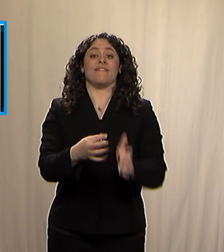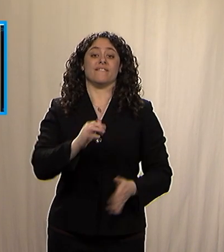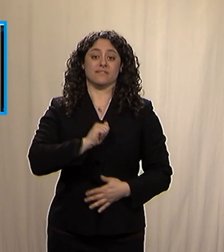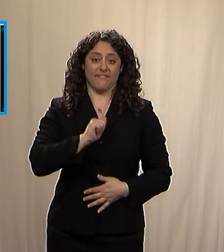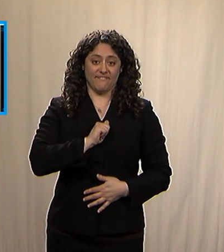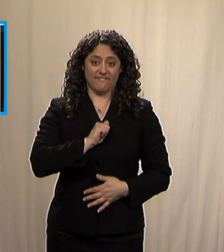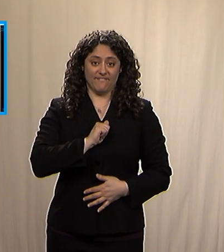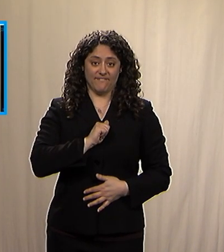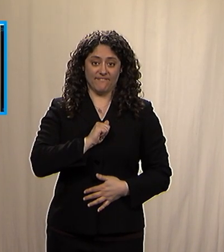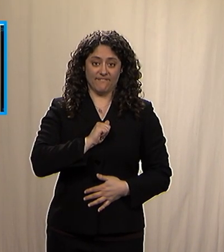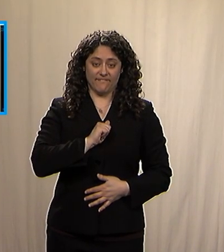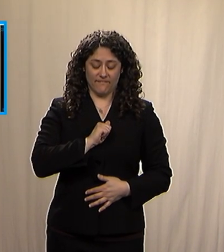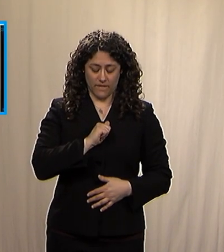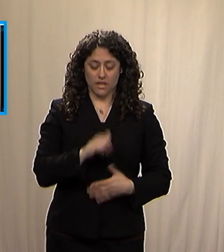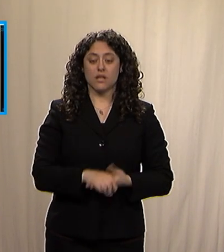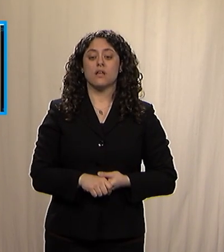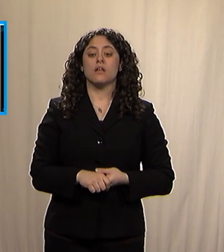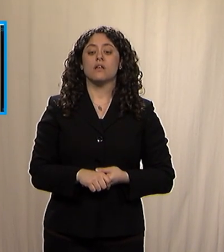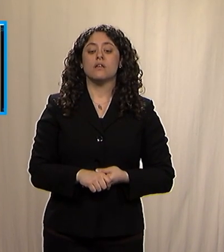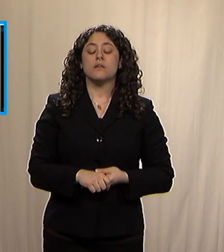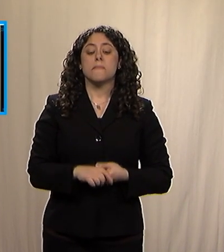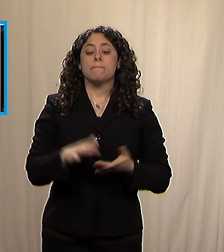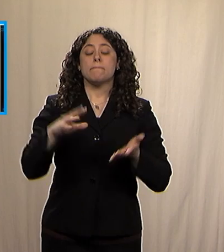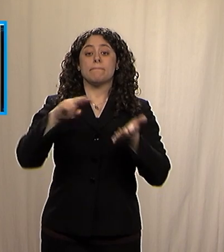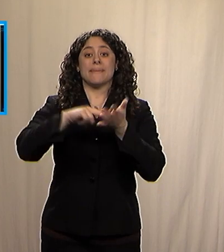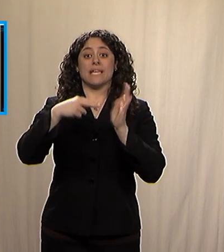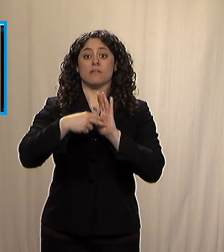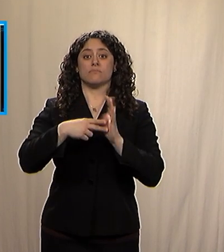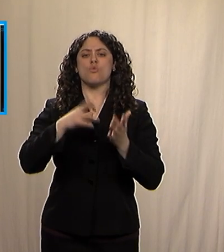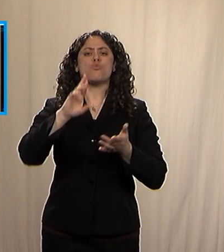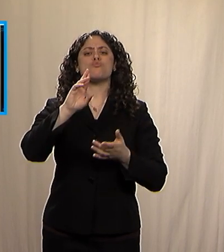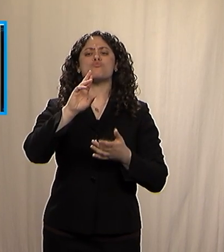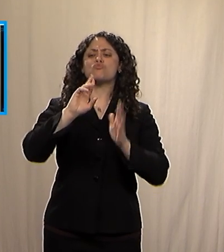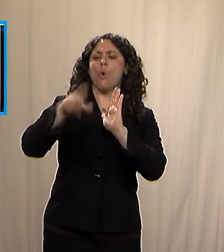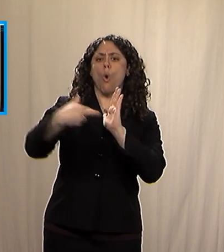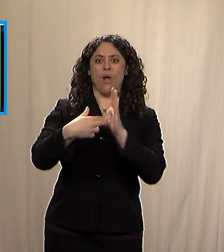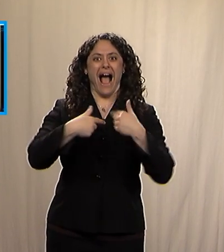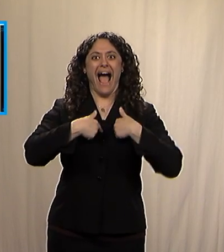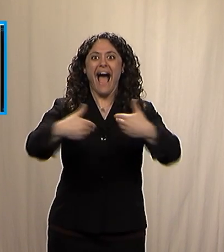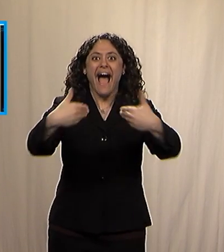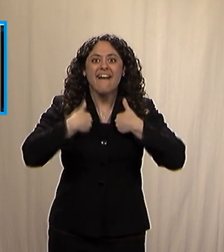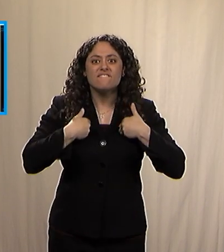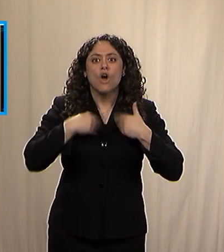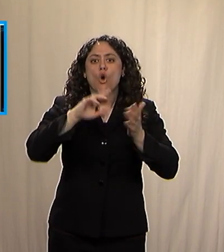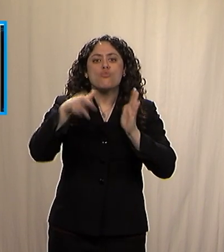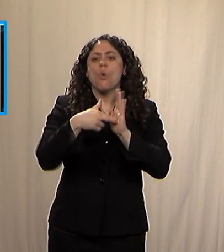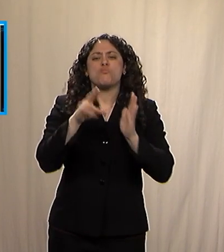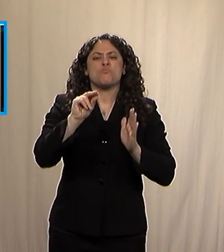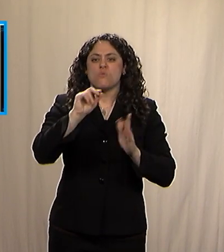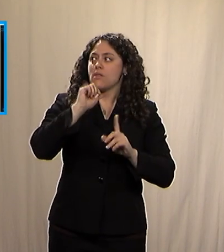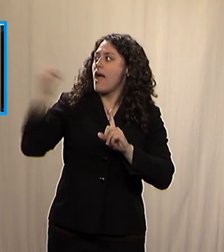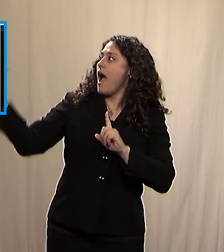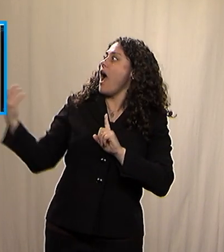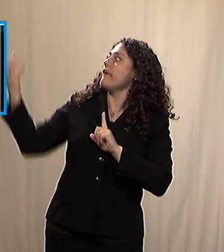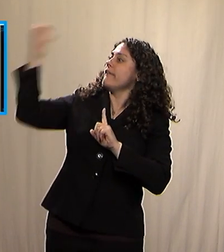Role is not something that we have. We don't put it on like a jacket or a coat.